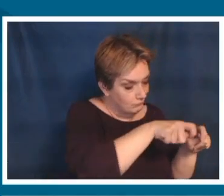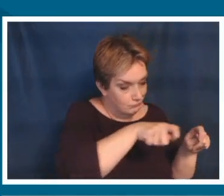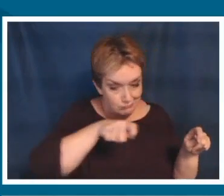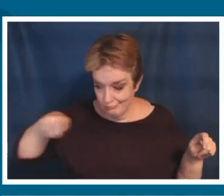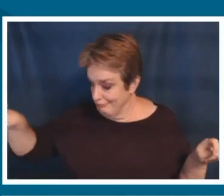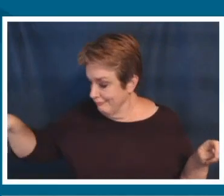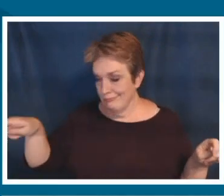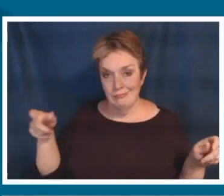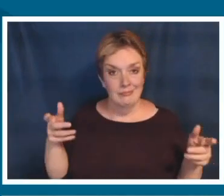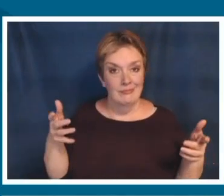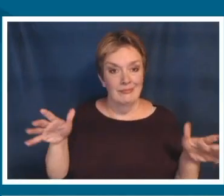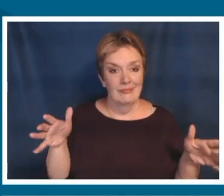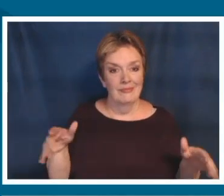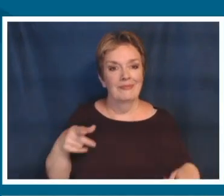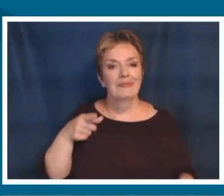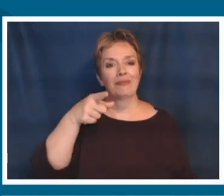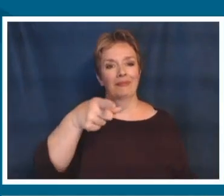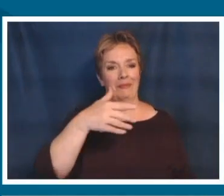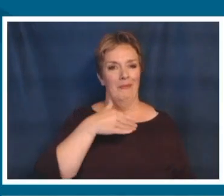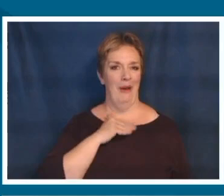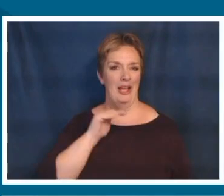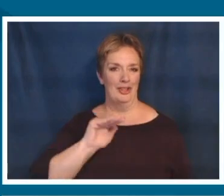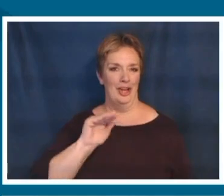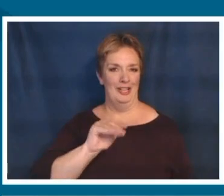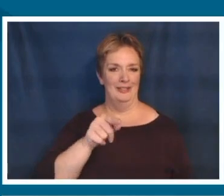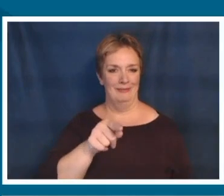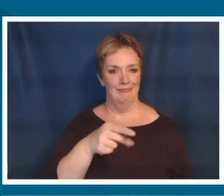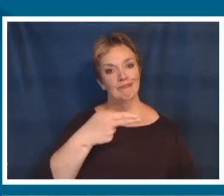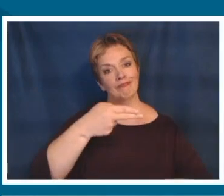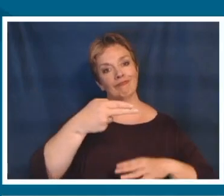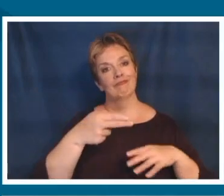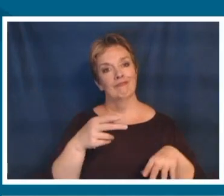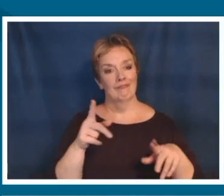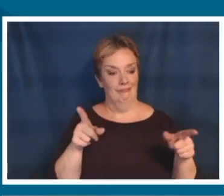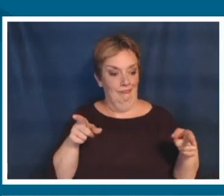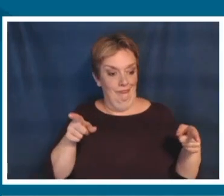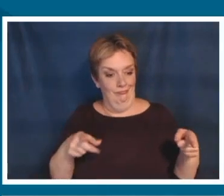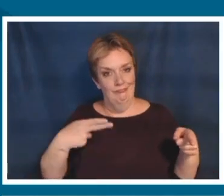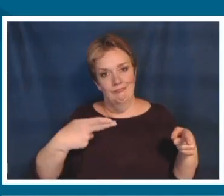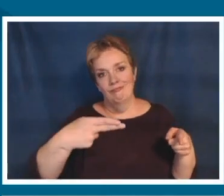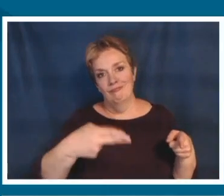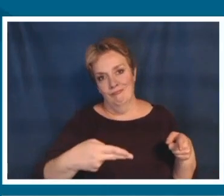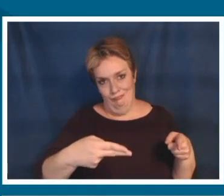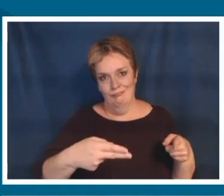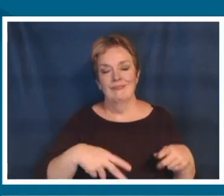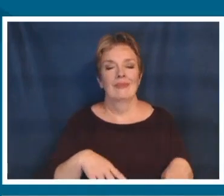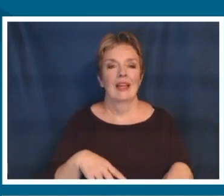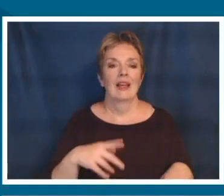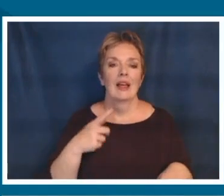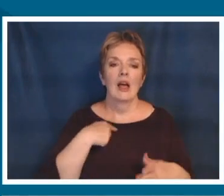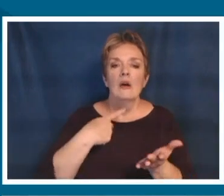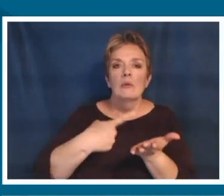this is my child actually and we were doing a lot of talking that day about